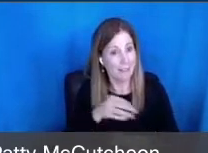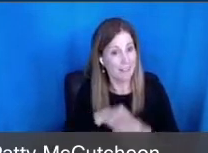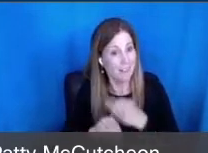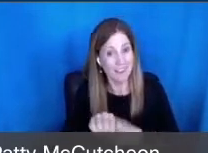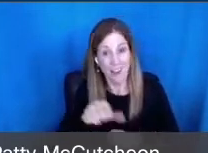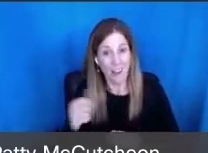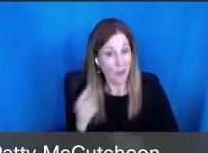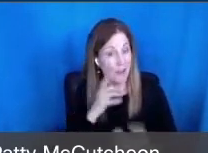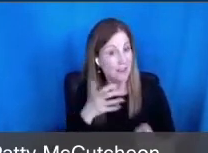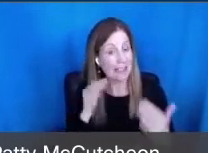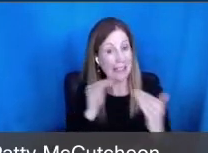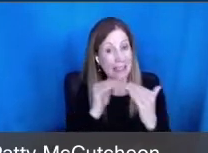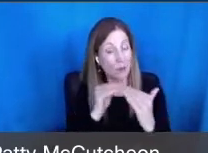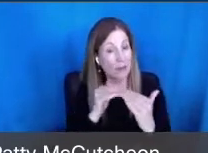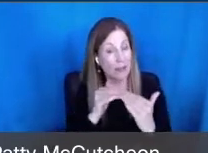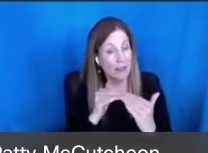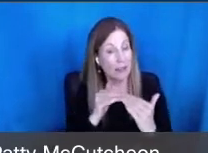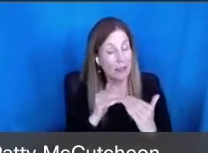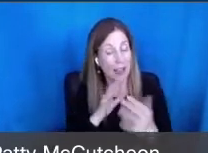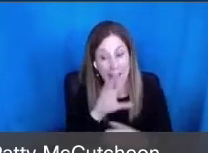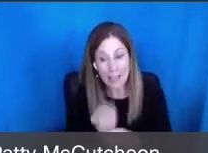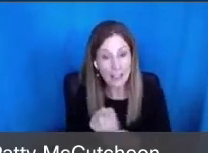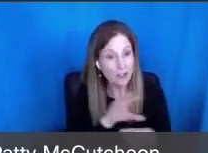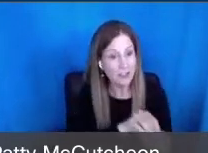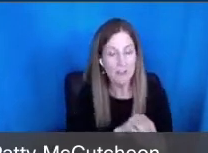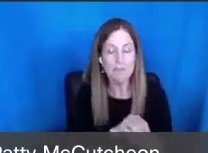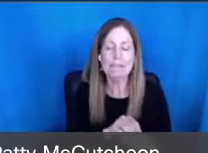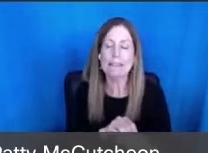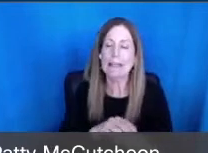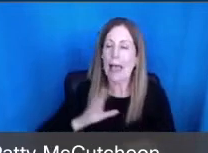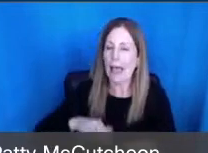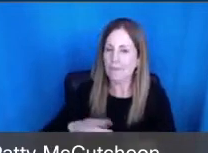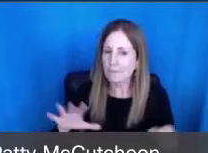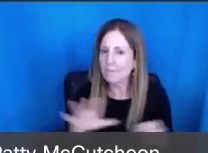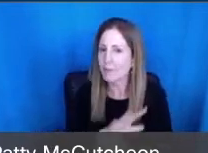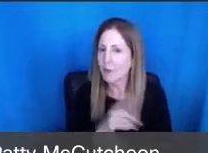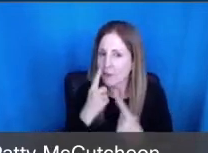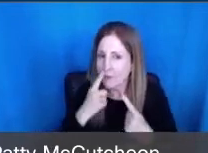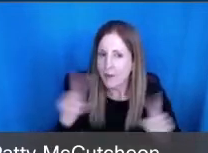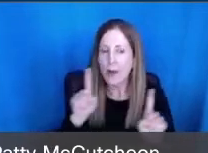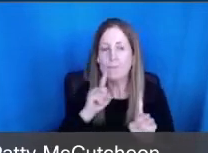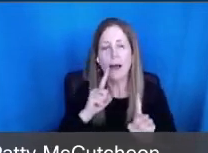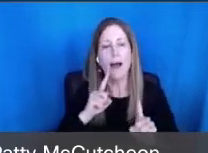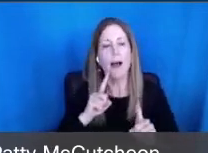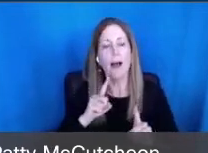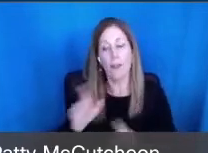I would say we're not quite there yet. But we have brainstormed ways to break down the drag-and-drop activity and recreate it